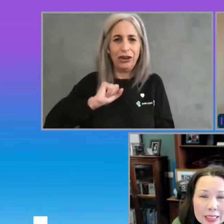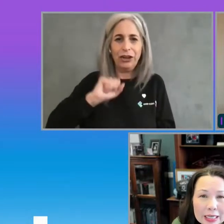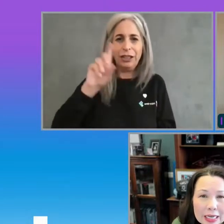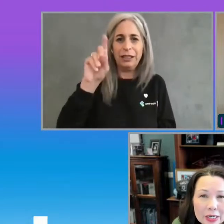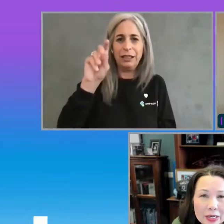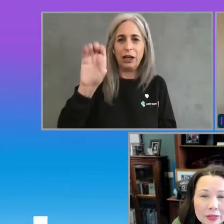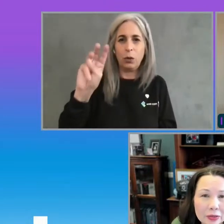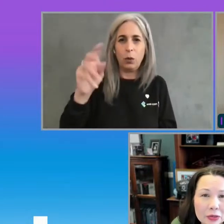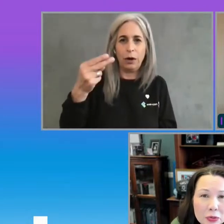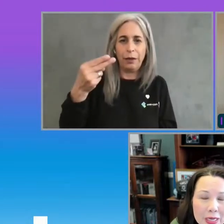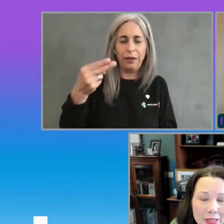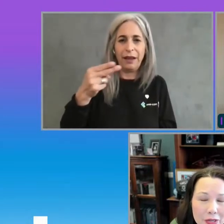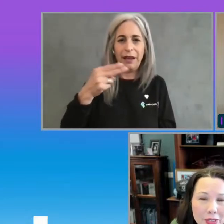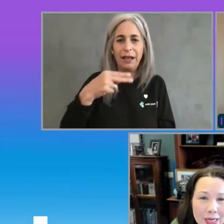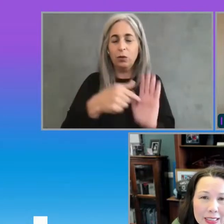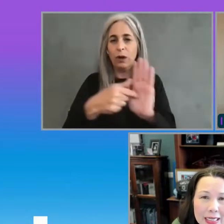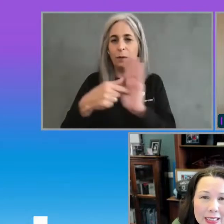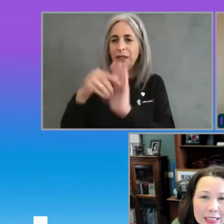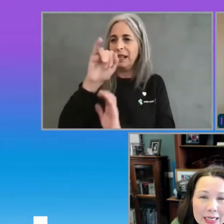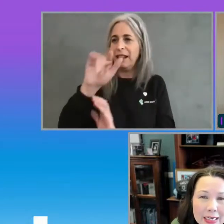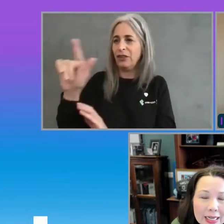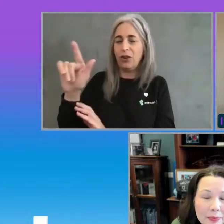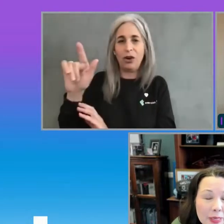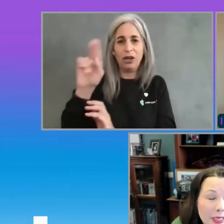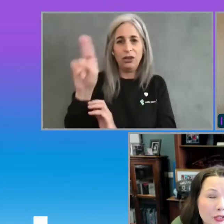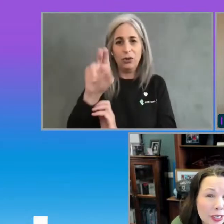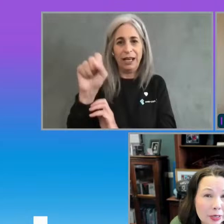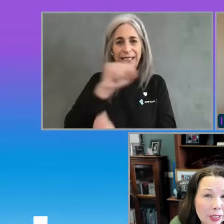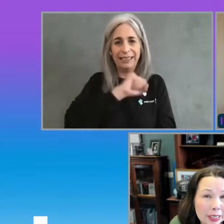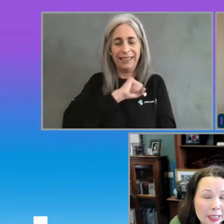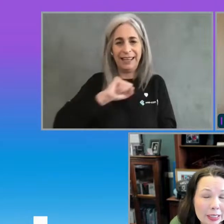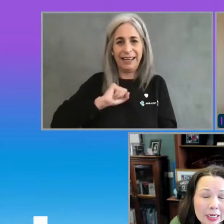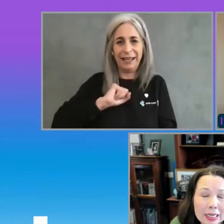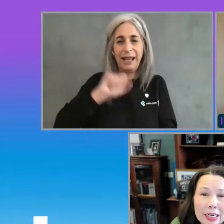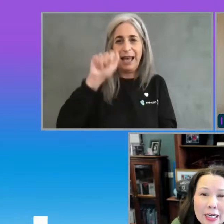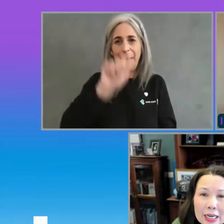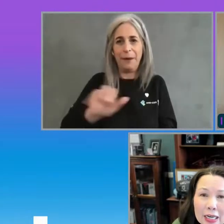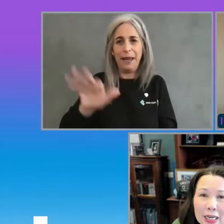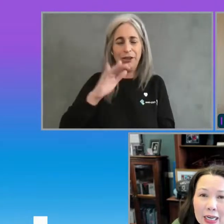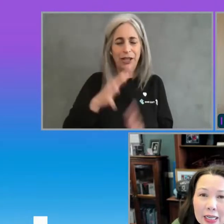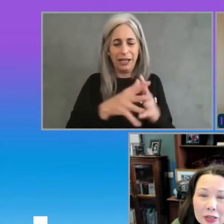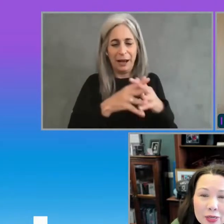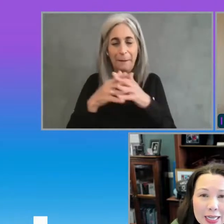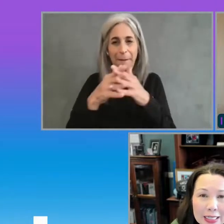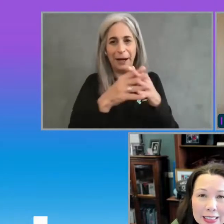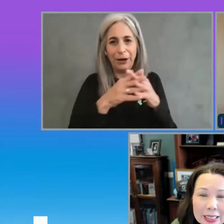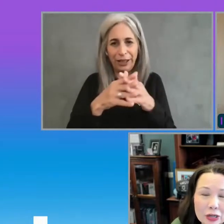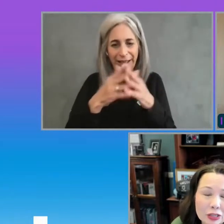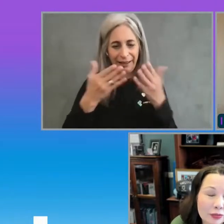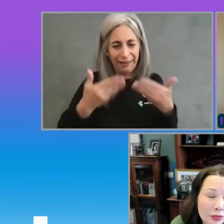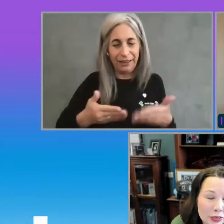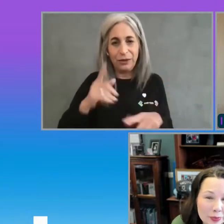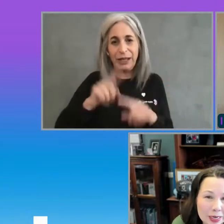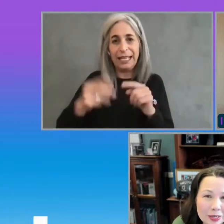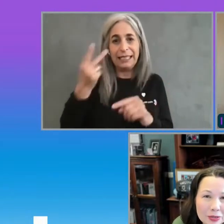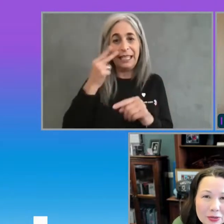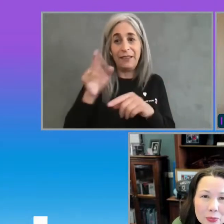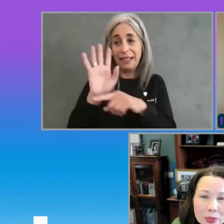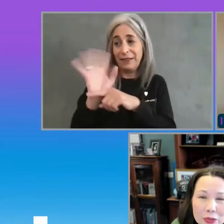represent the great state of Illinois in the United States Senate. I am Asian American. And